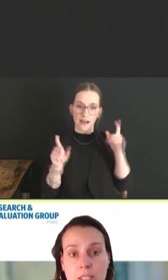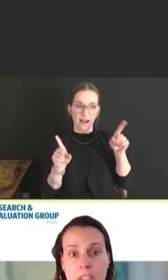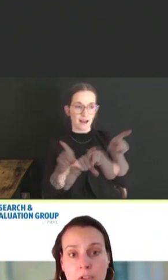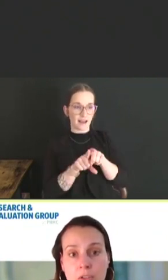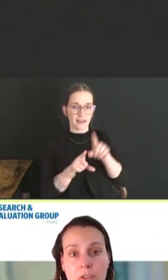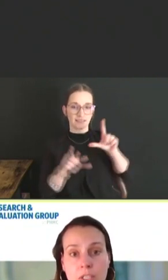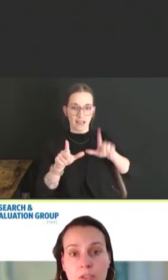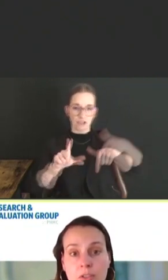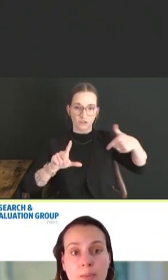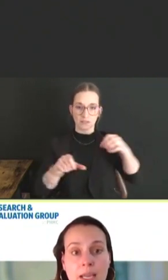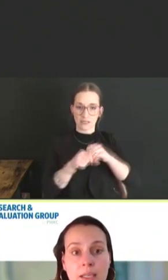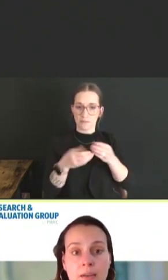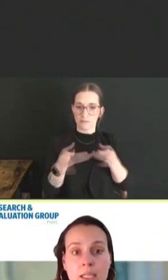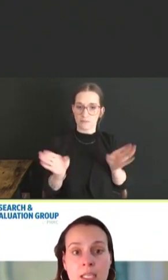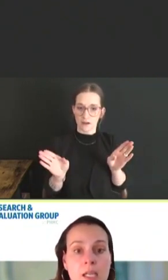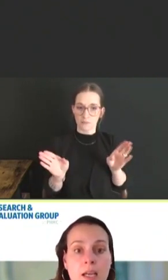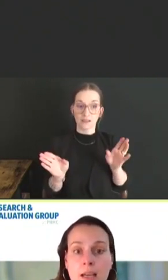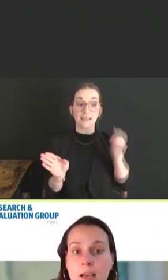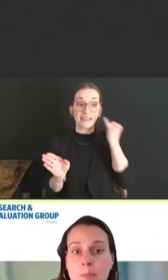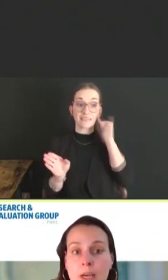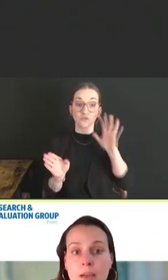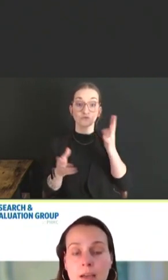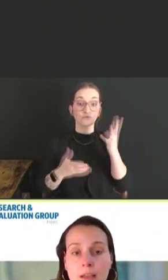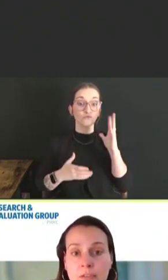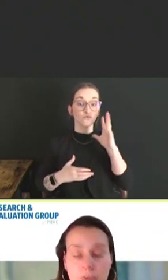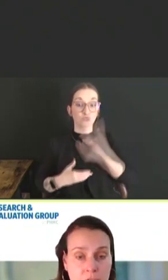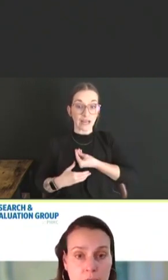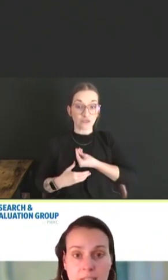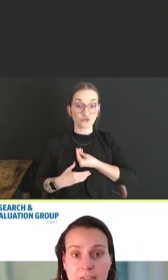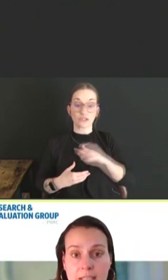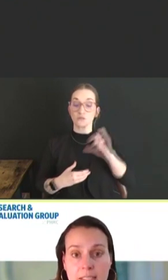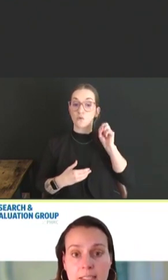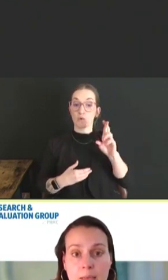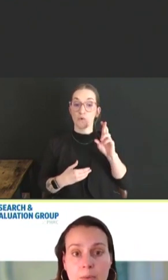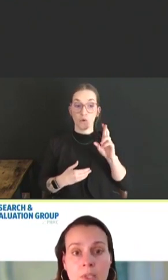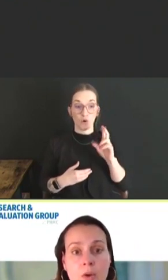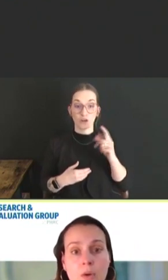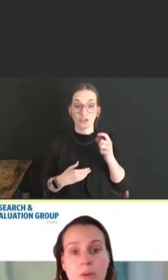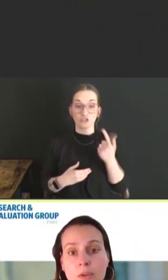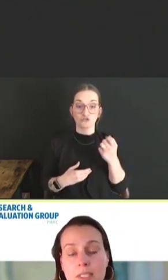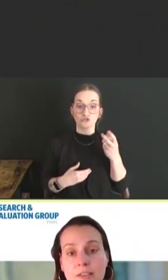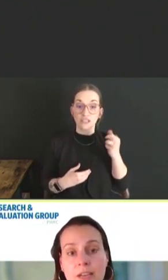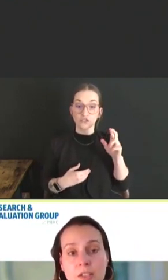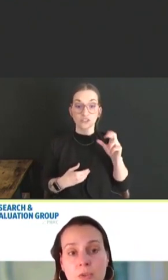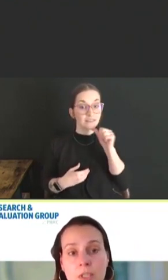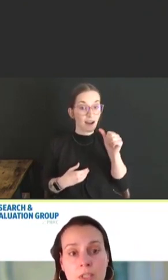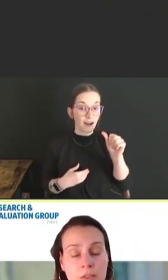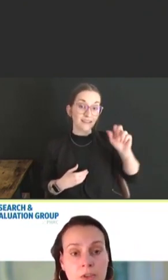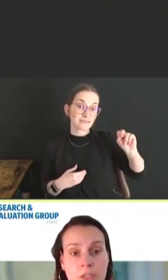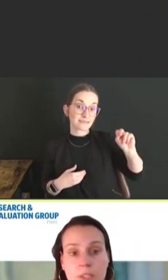transgender or gender non-binary, if you identify as disabled, or if you identify as neurodivergent,